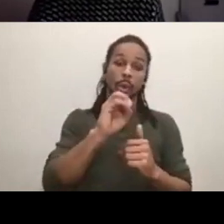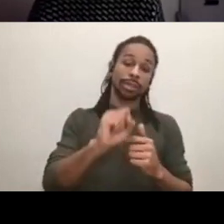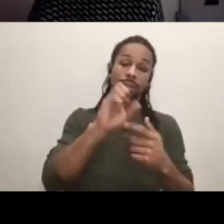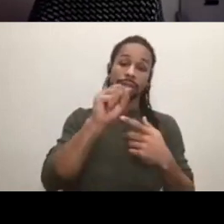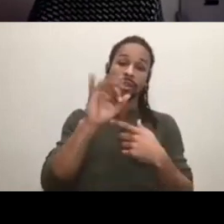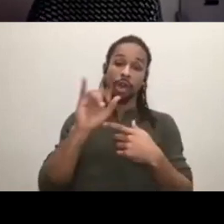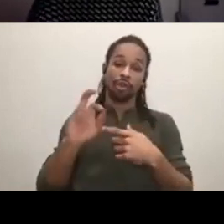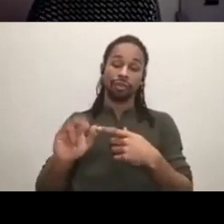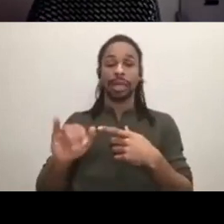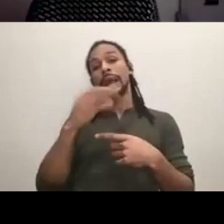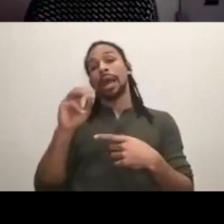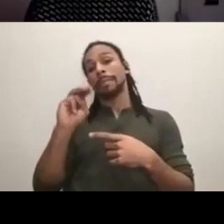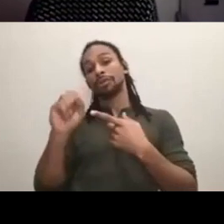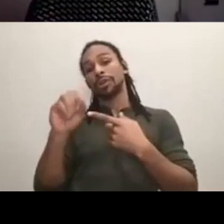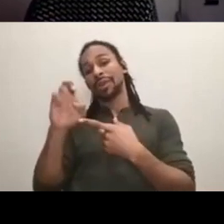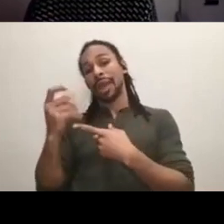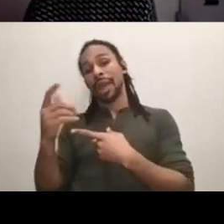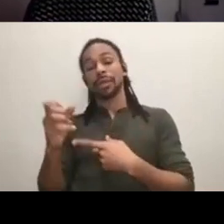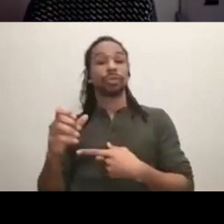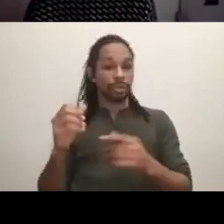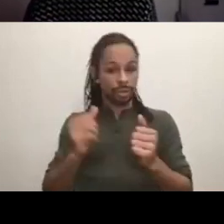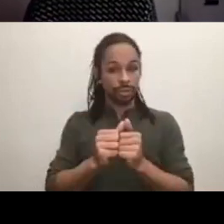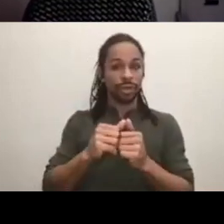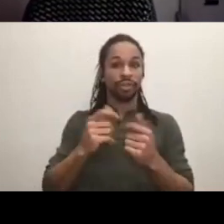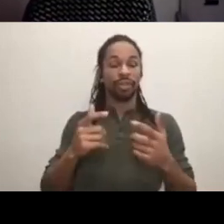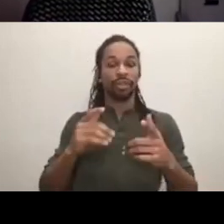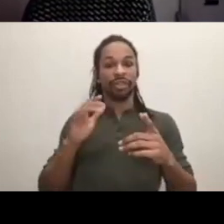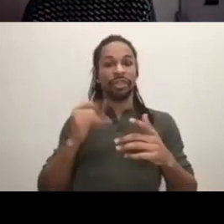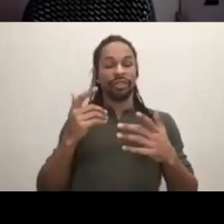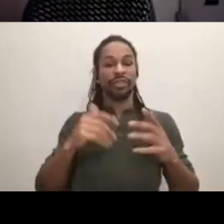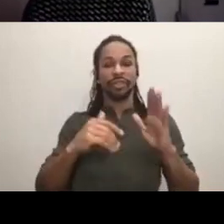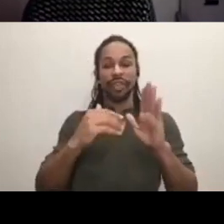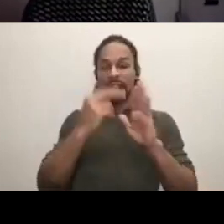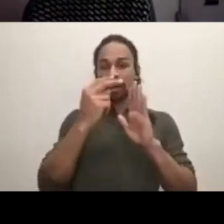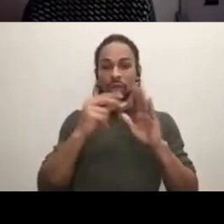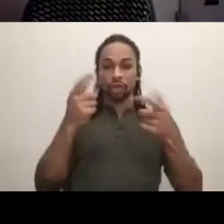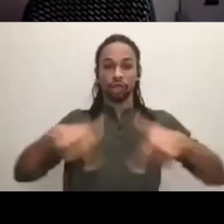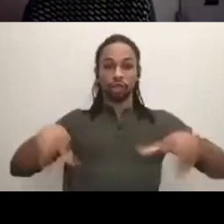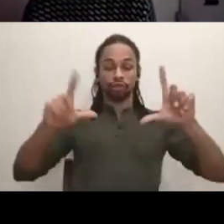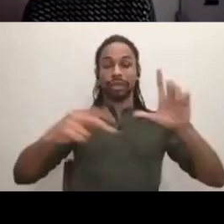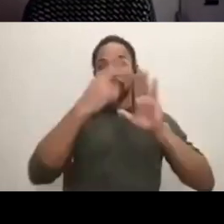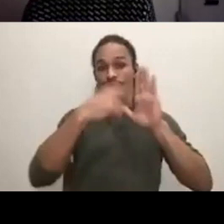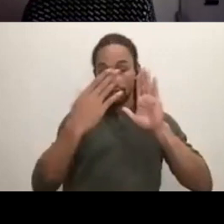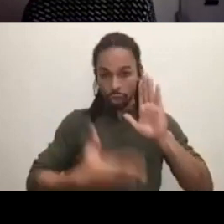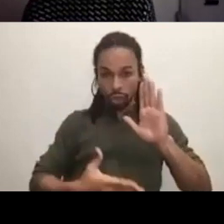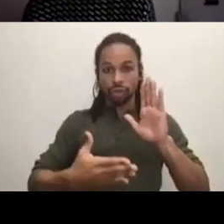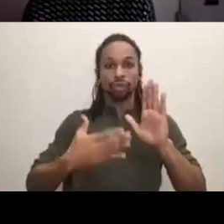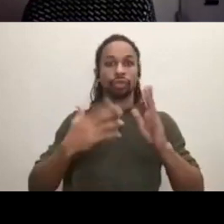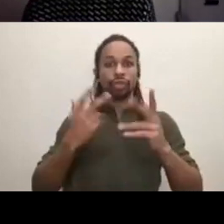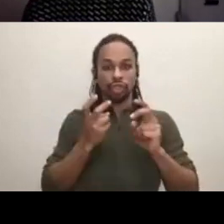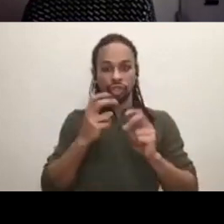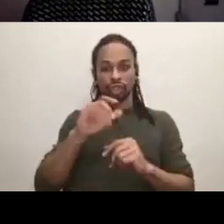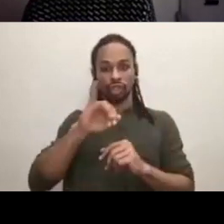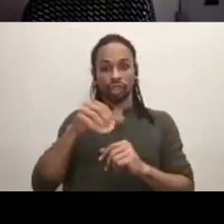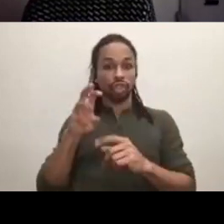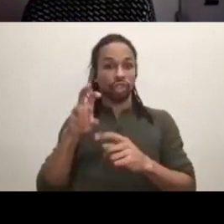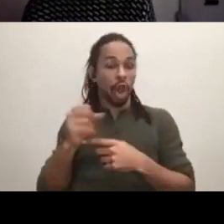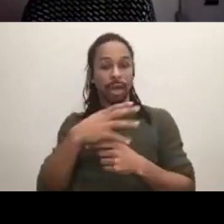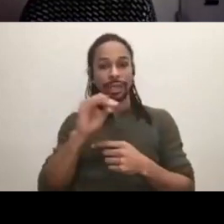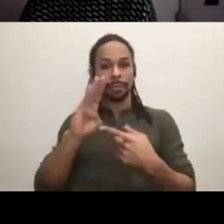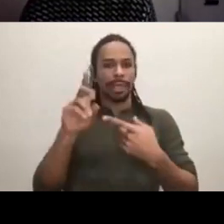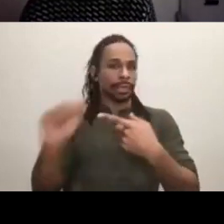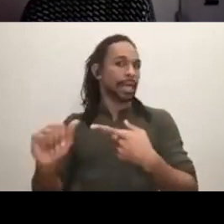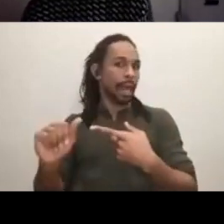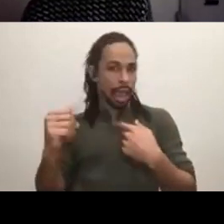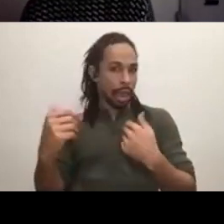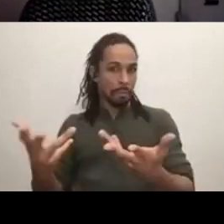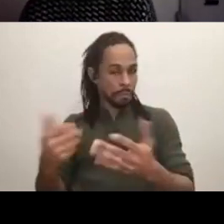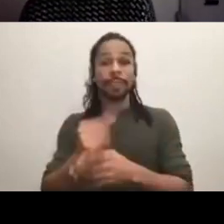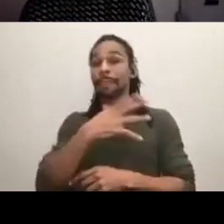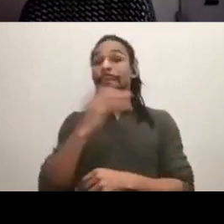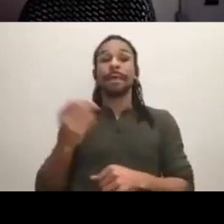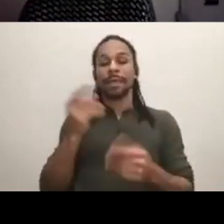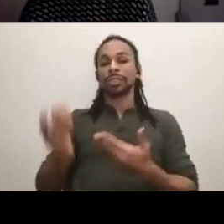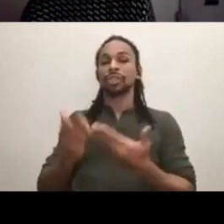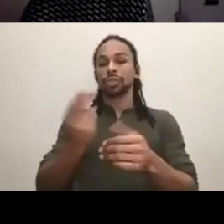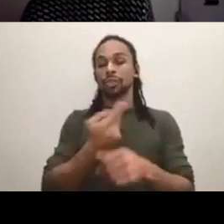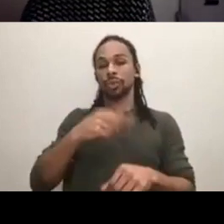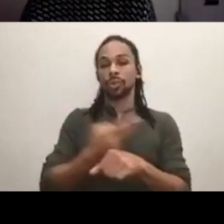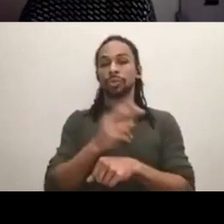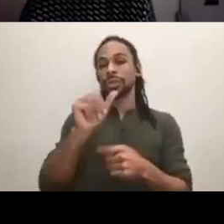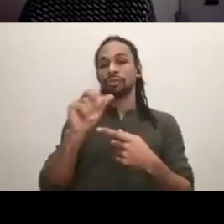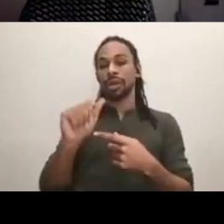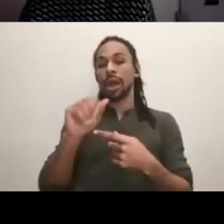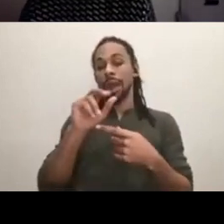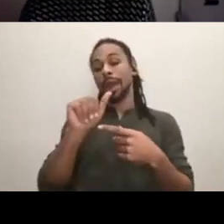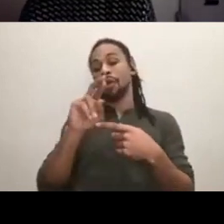how did you make that meal, what did you do, let me taste that. So we decided to use that